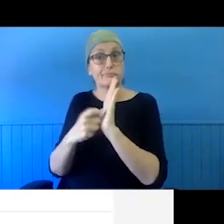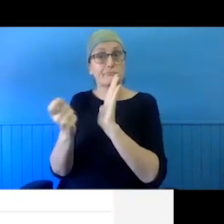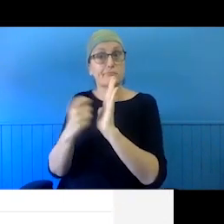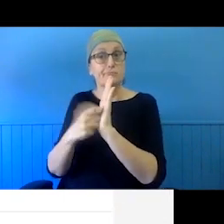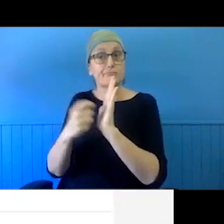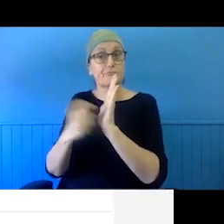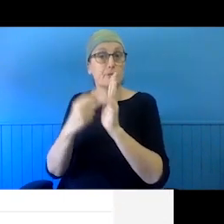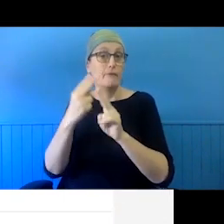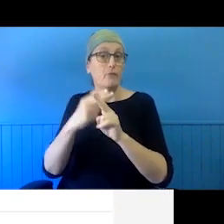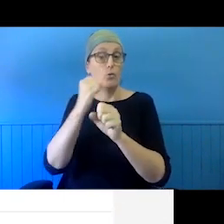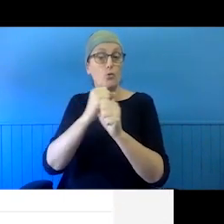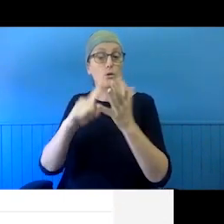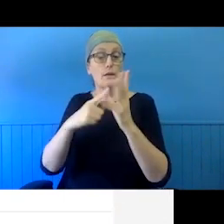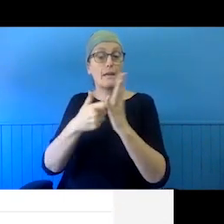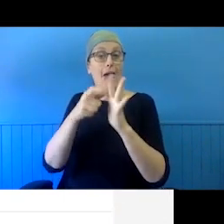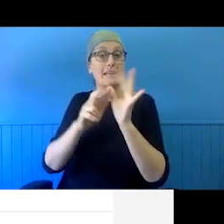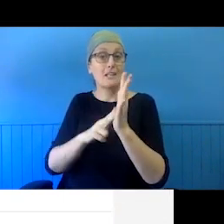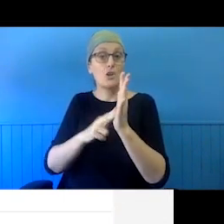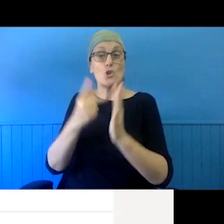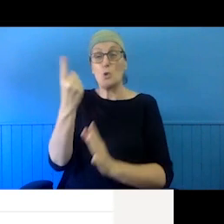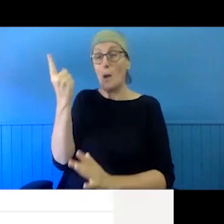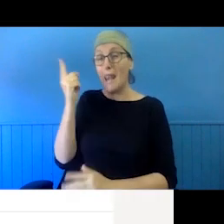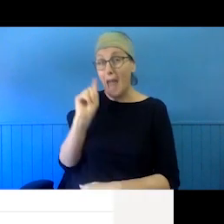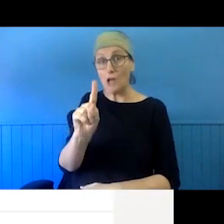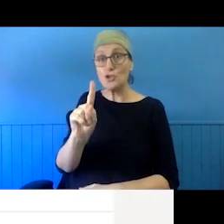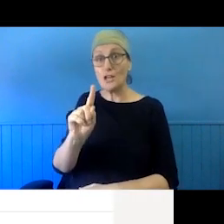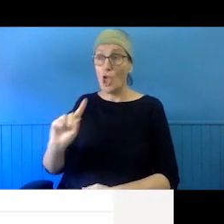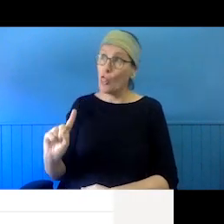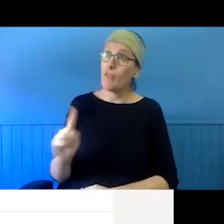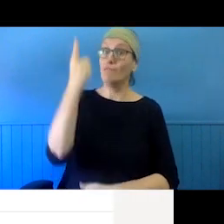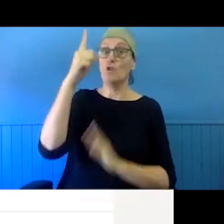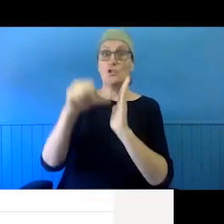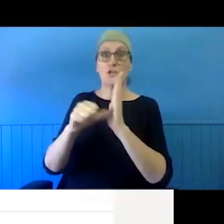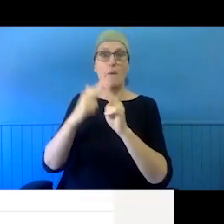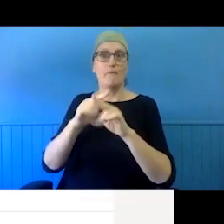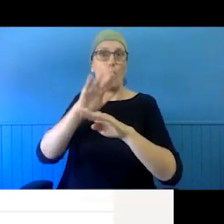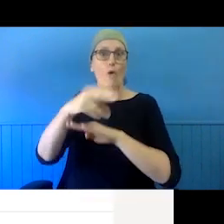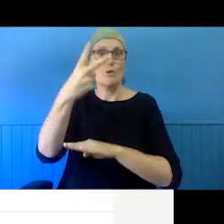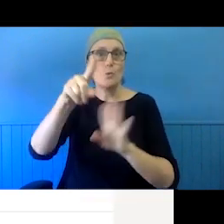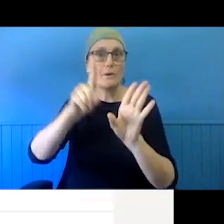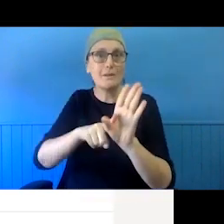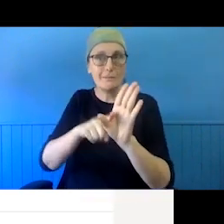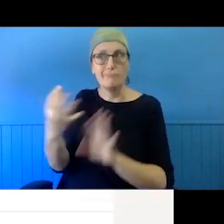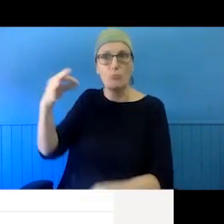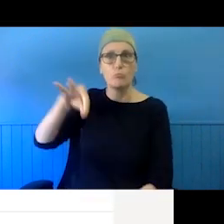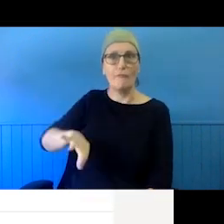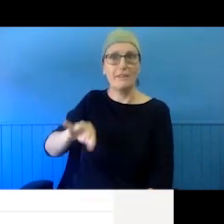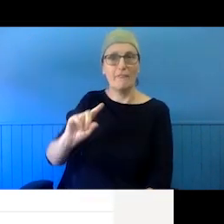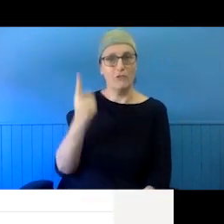Guardian made a profit. So The Guardian is a great example of a